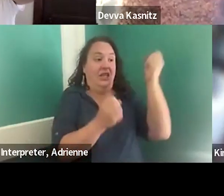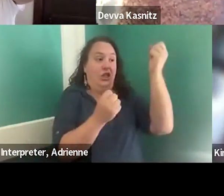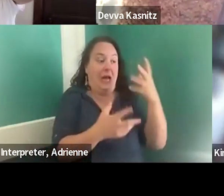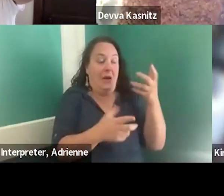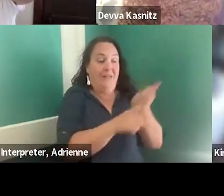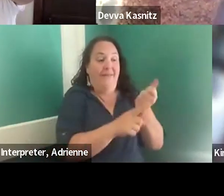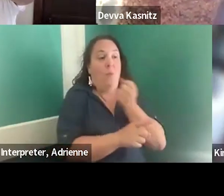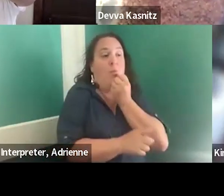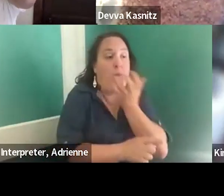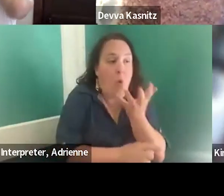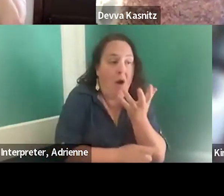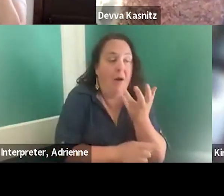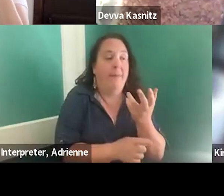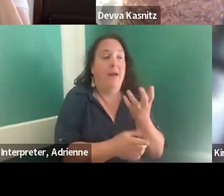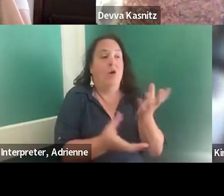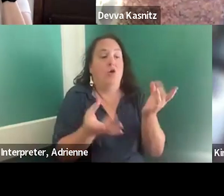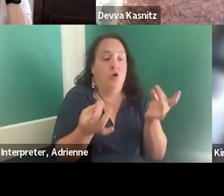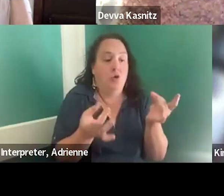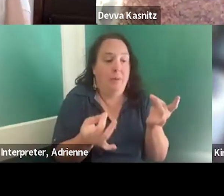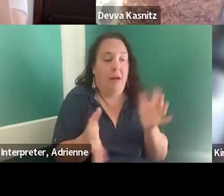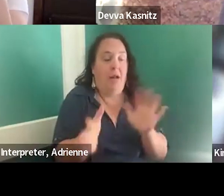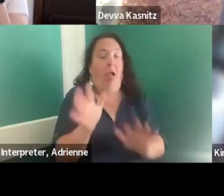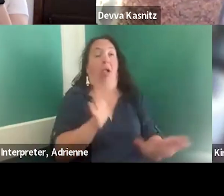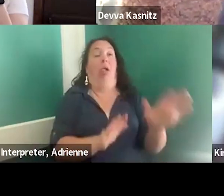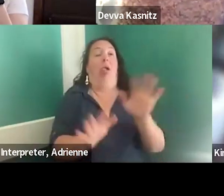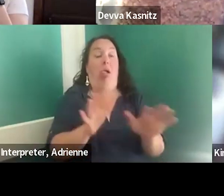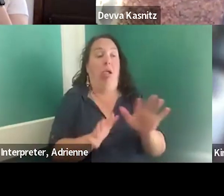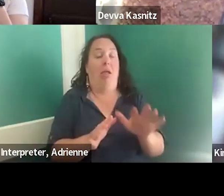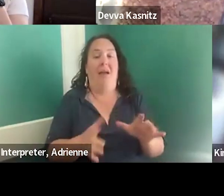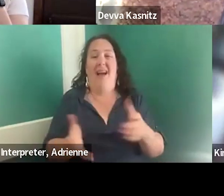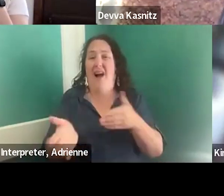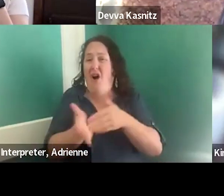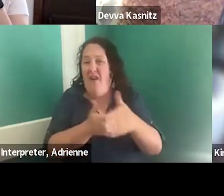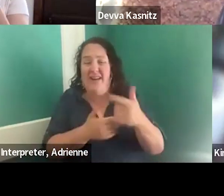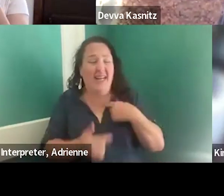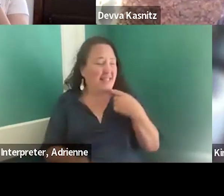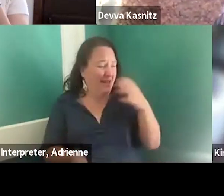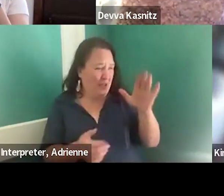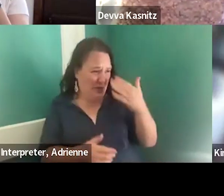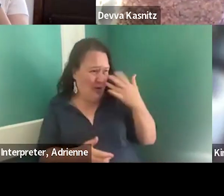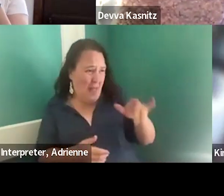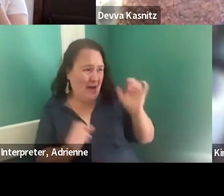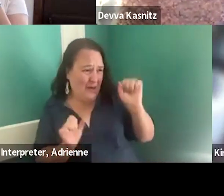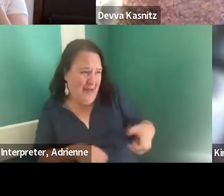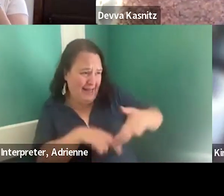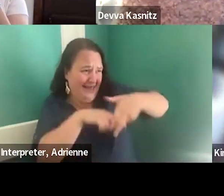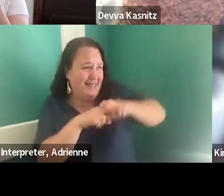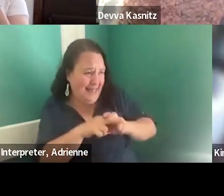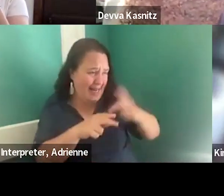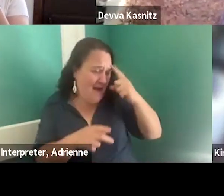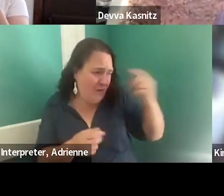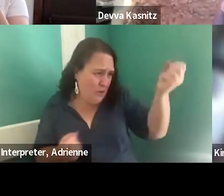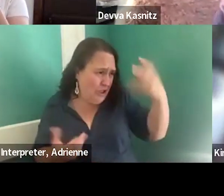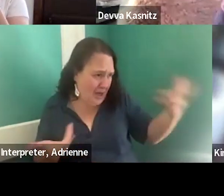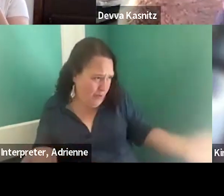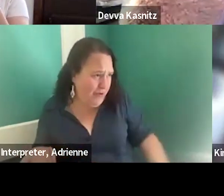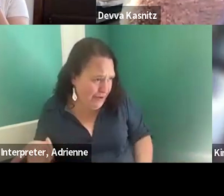So the number of times I've said, "You could sit down when you shower to other people," and from the amputee world, I know we talk about butt showers,